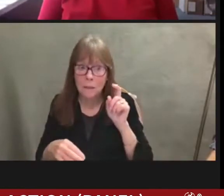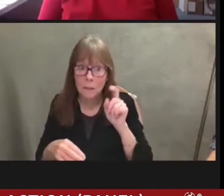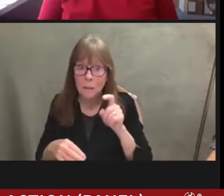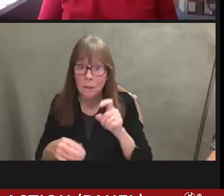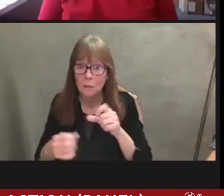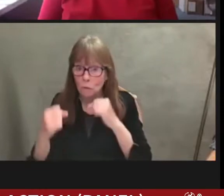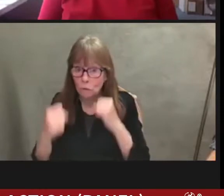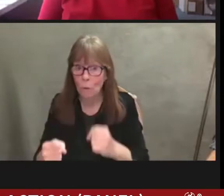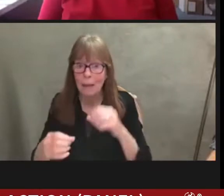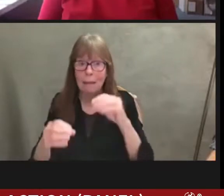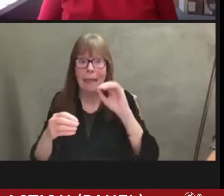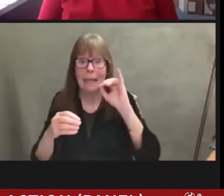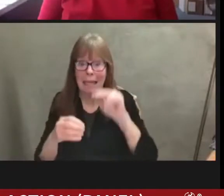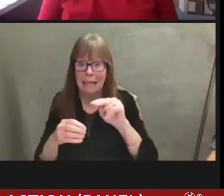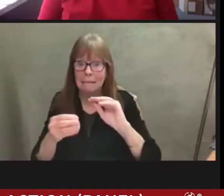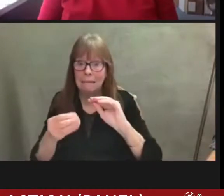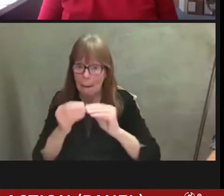in numbers!”